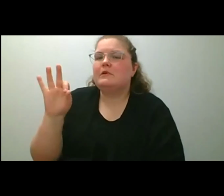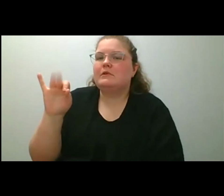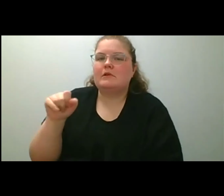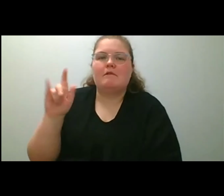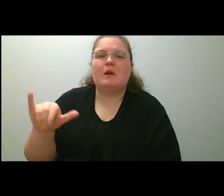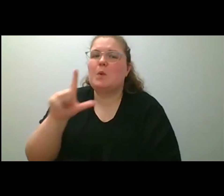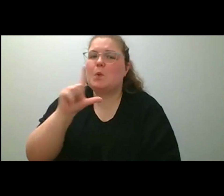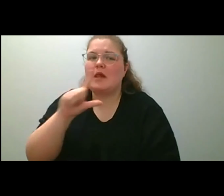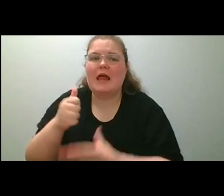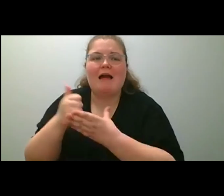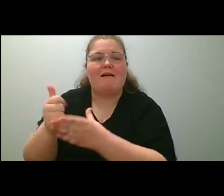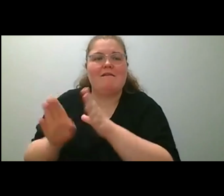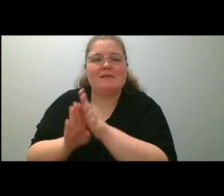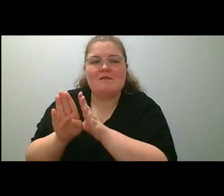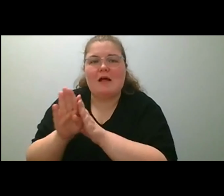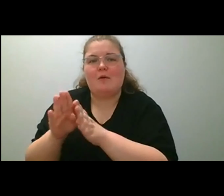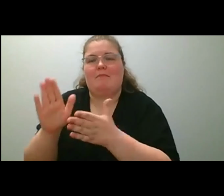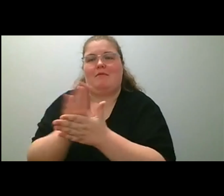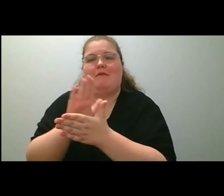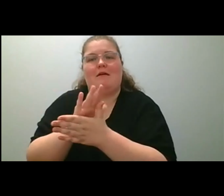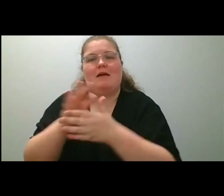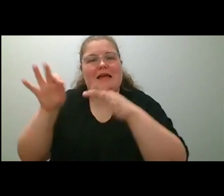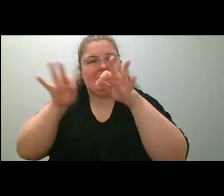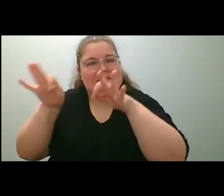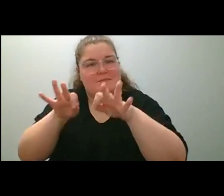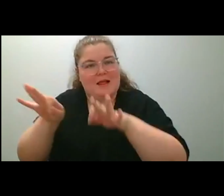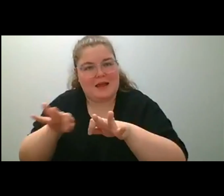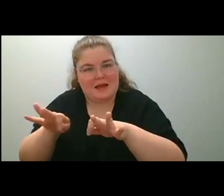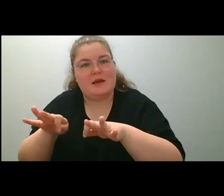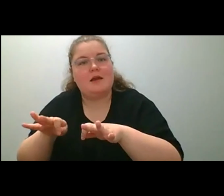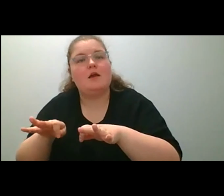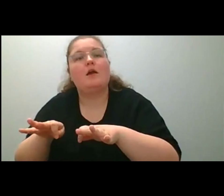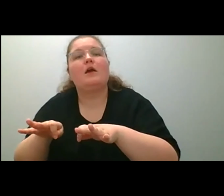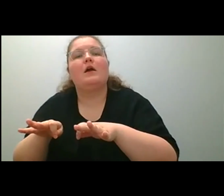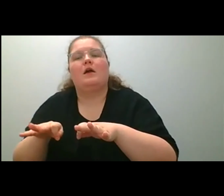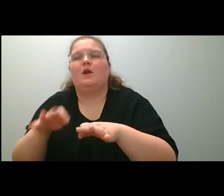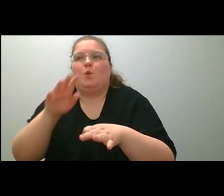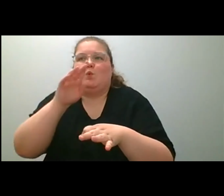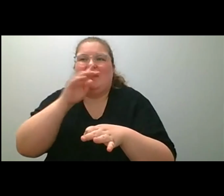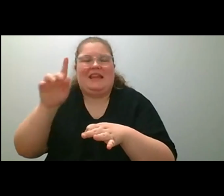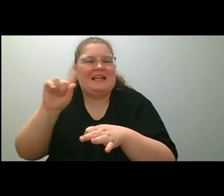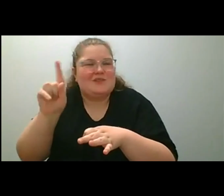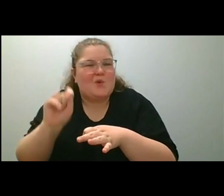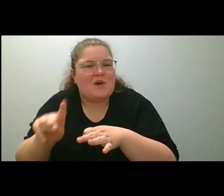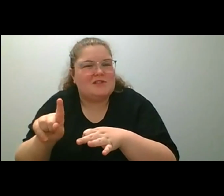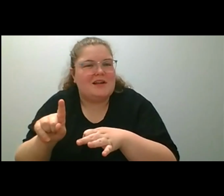in helping us develop this guide for, we will provide you with a guide that essentially the questionnaire of different aspects of your website